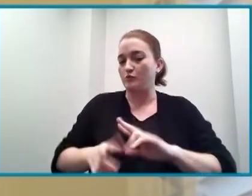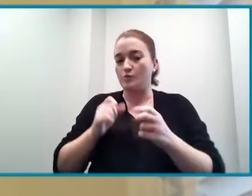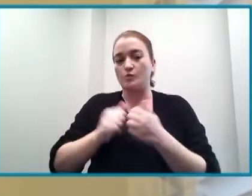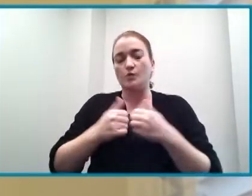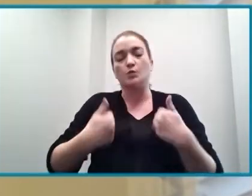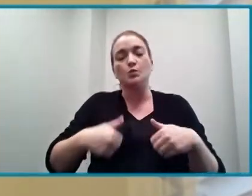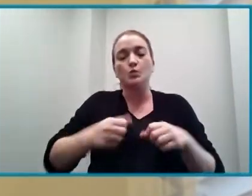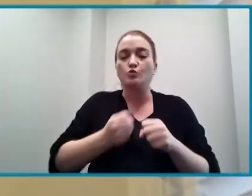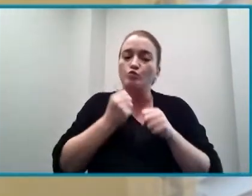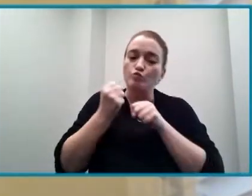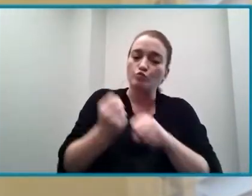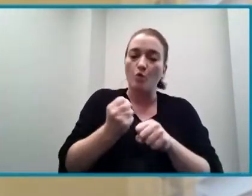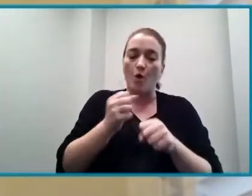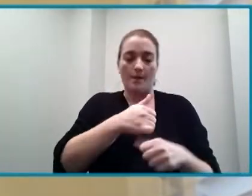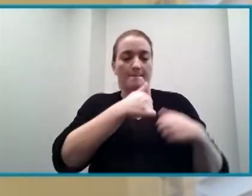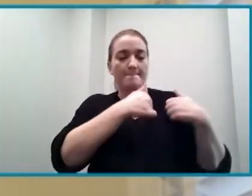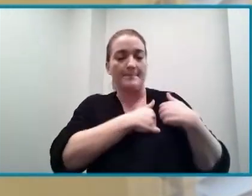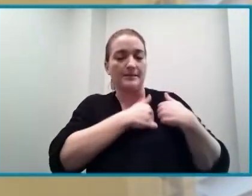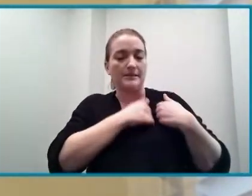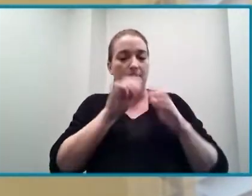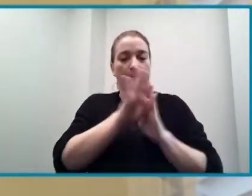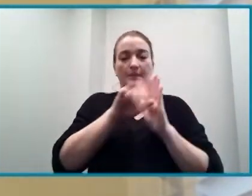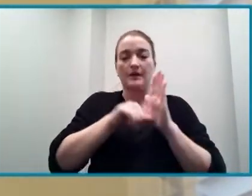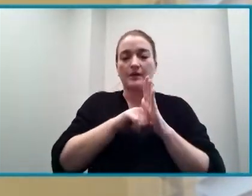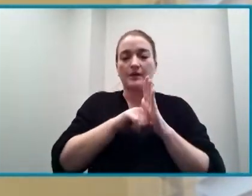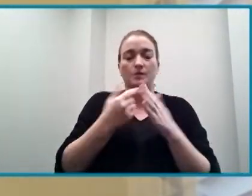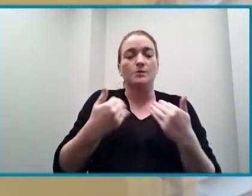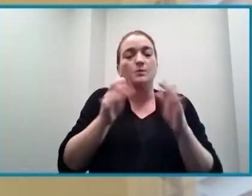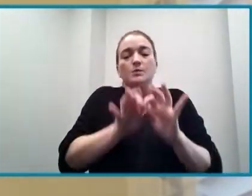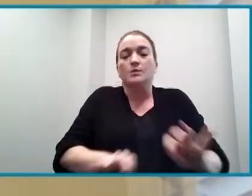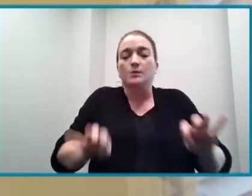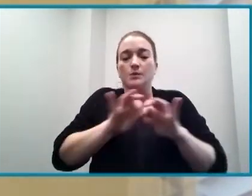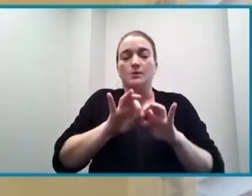And also critically incorporating a military connected person into the program